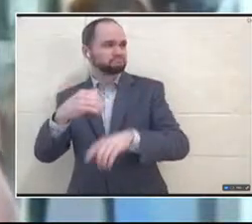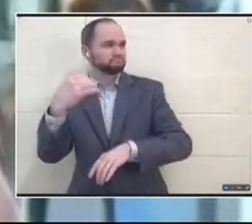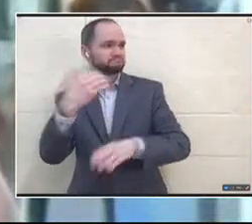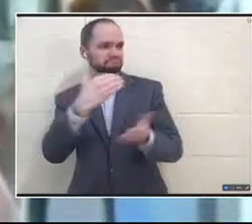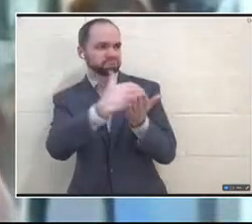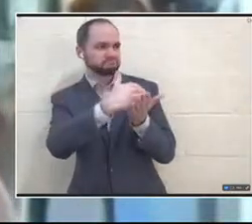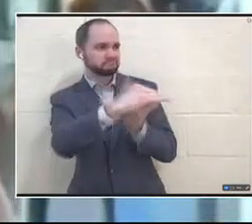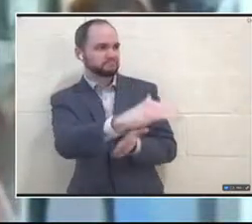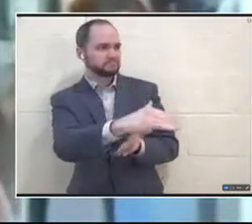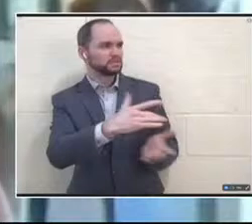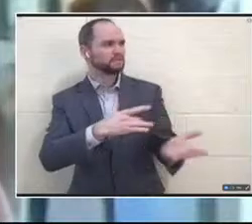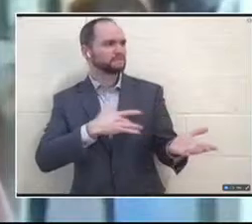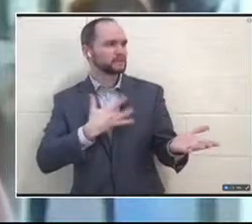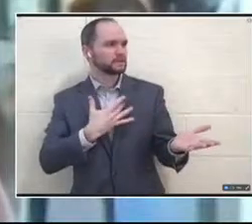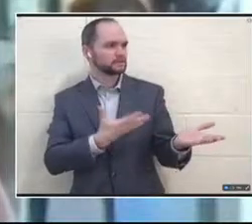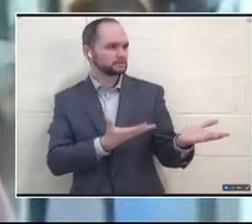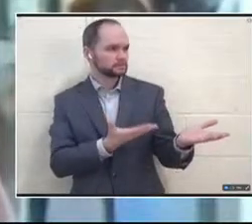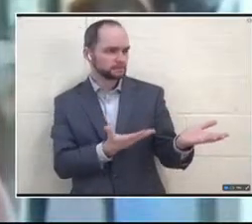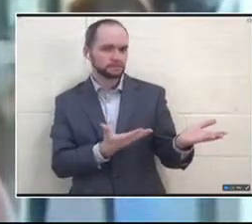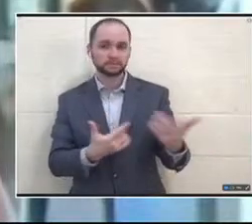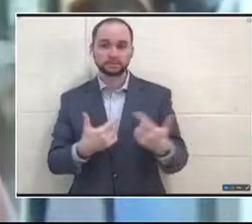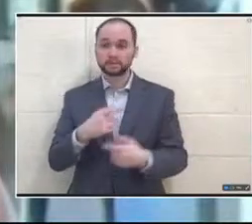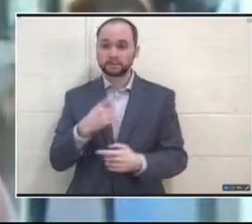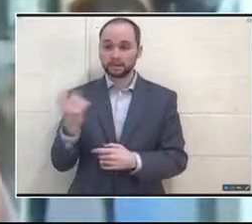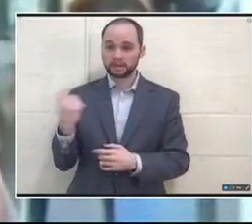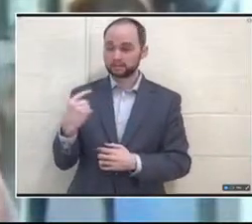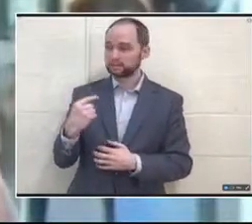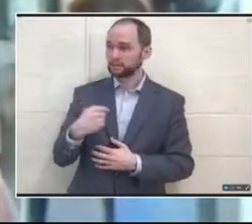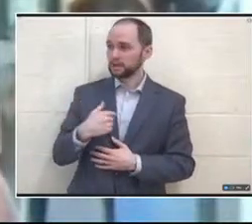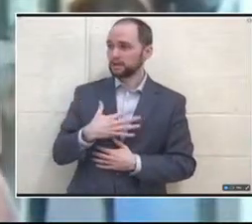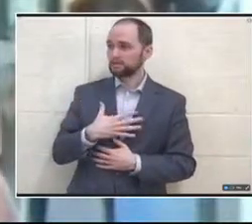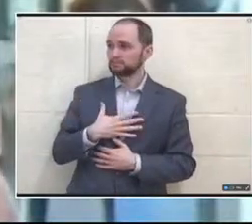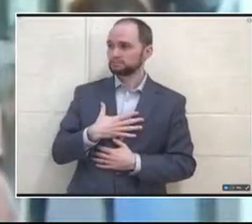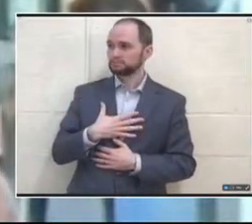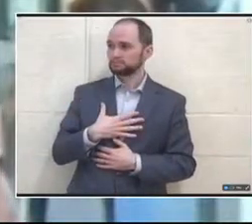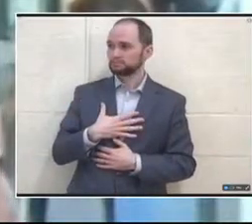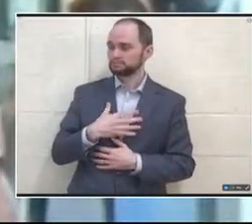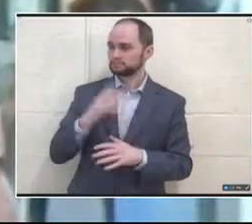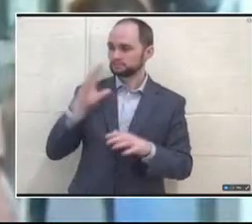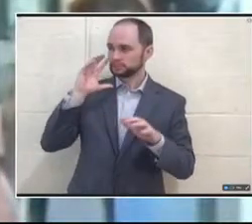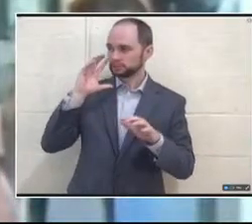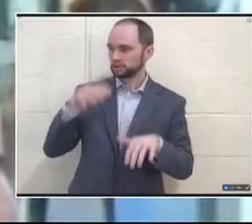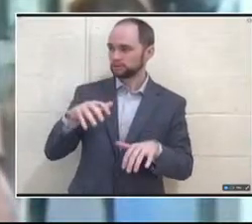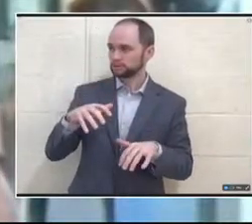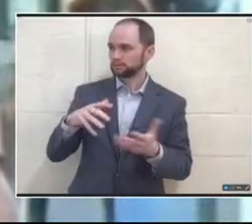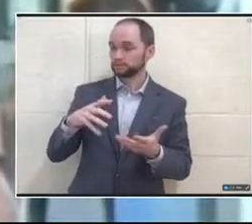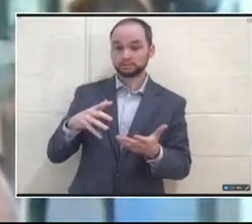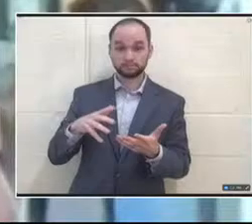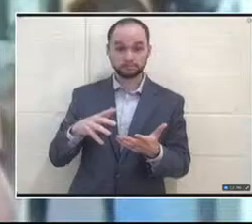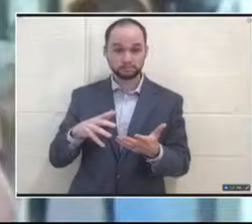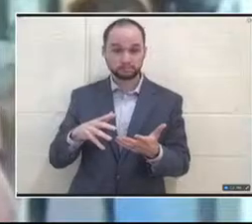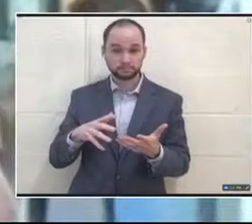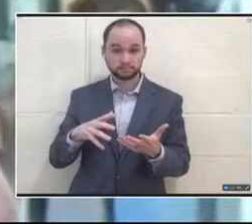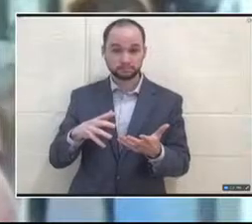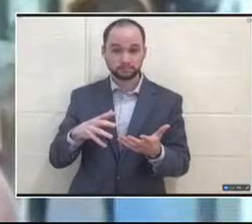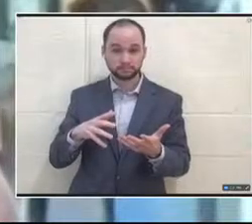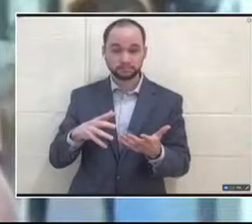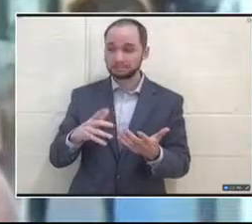And I simply said as I was shocked and stunned at the time to know that I couldn't imagine